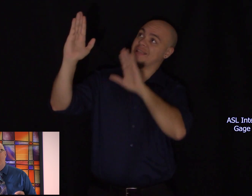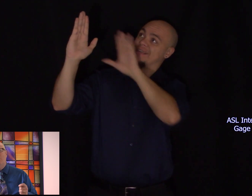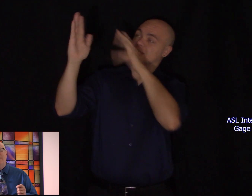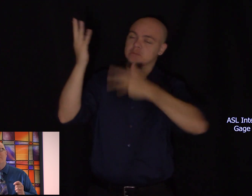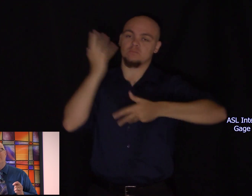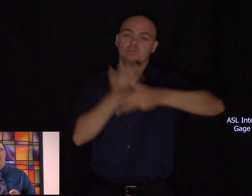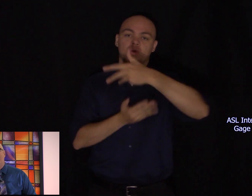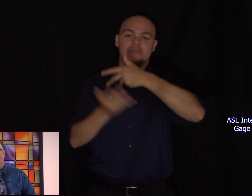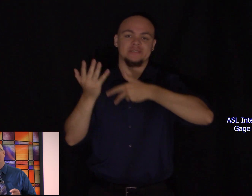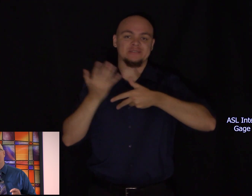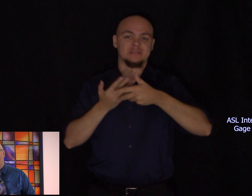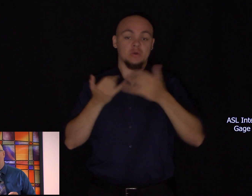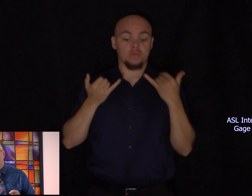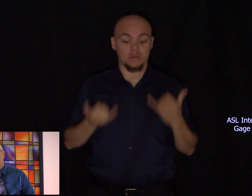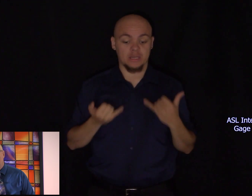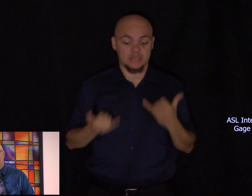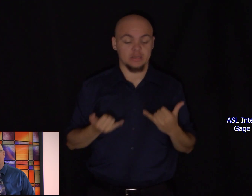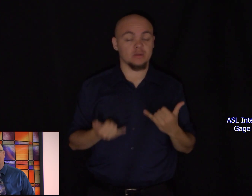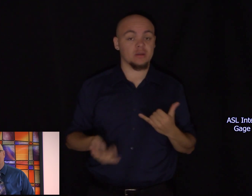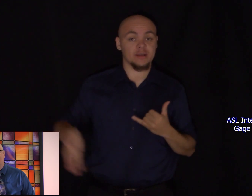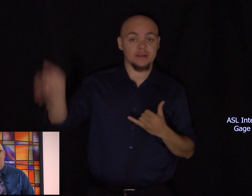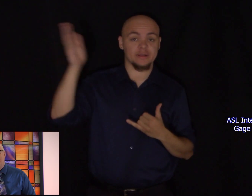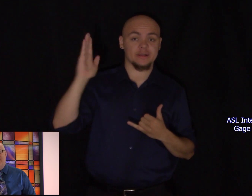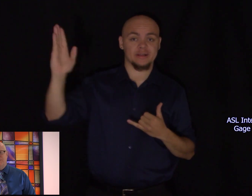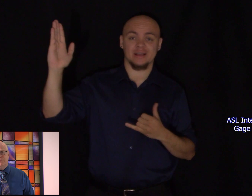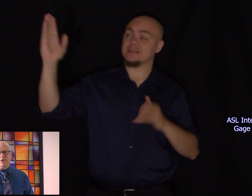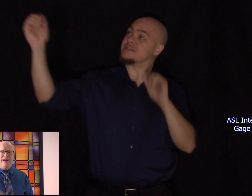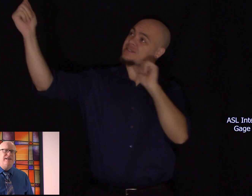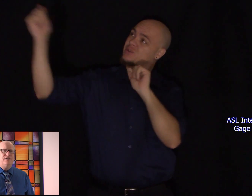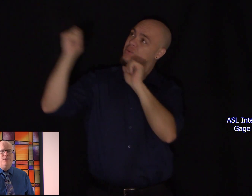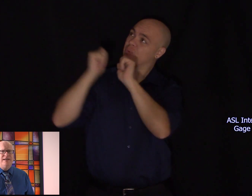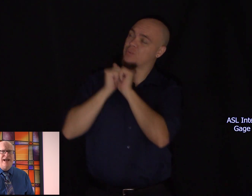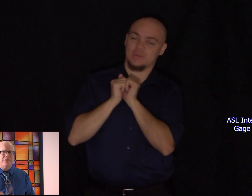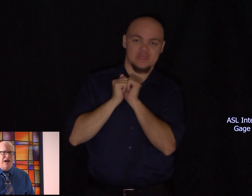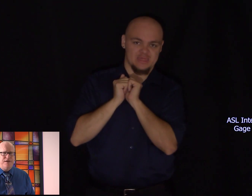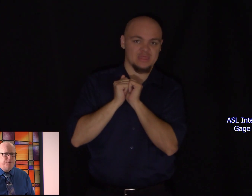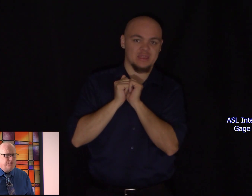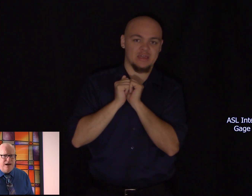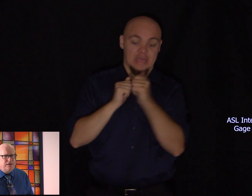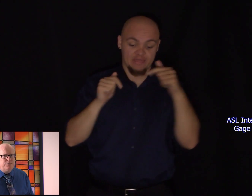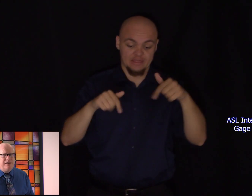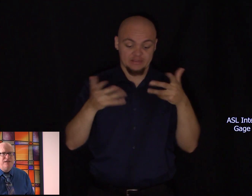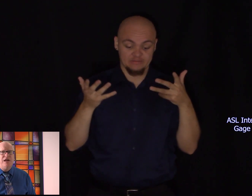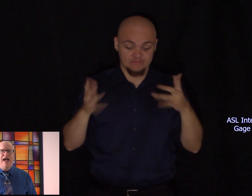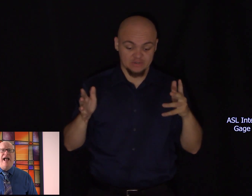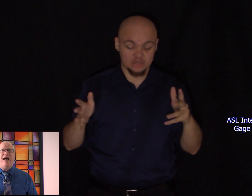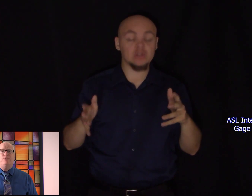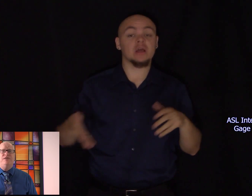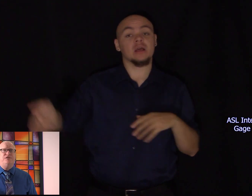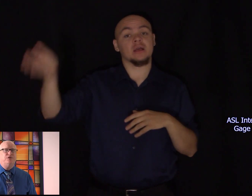we will focus on God's presence because right here right now God is present with us and when this is